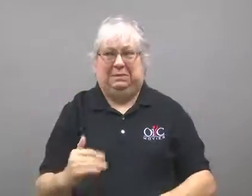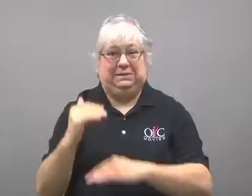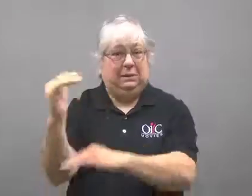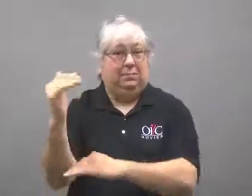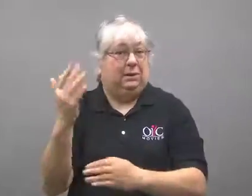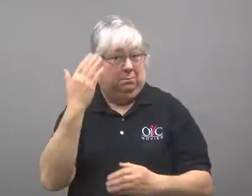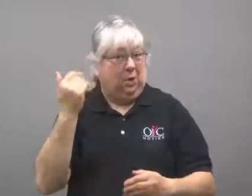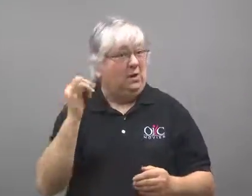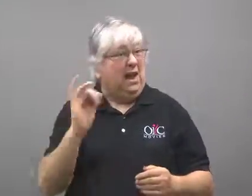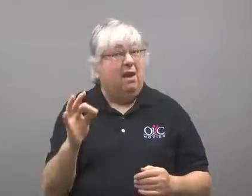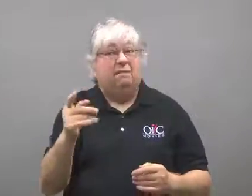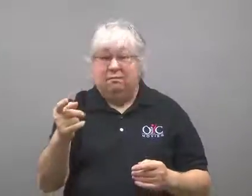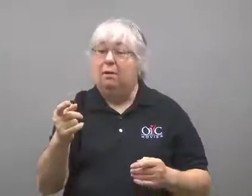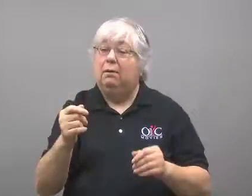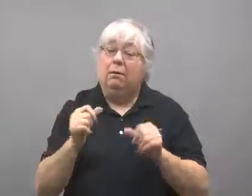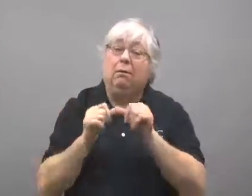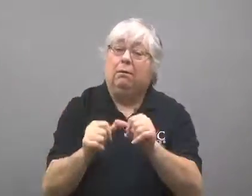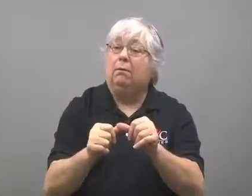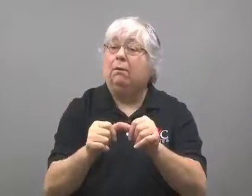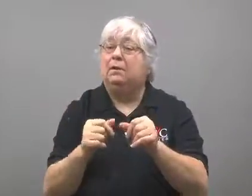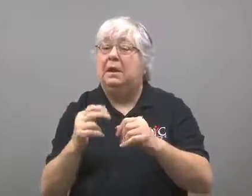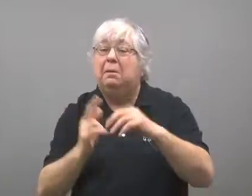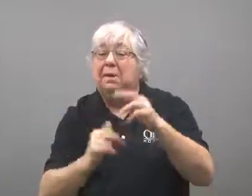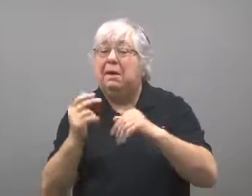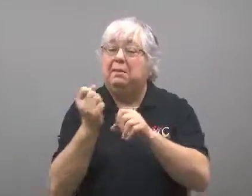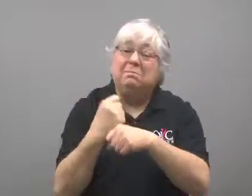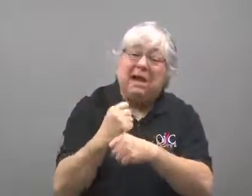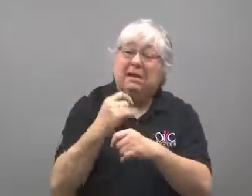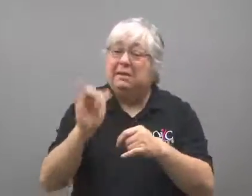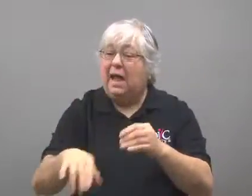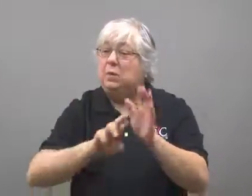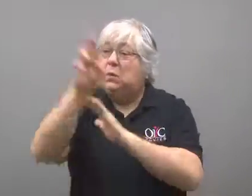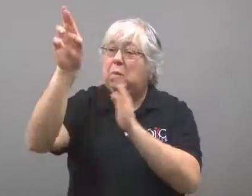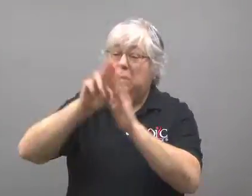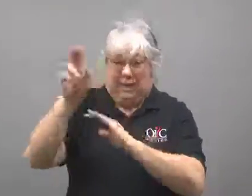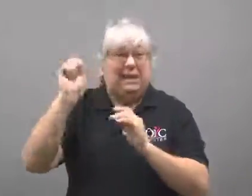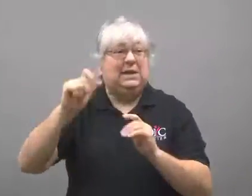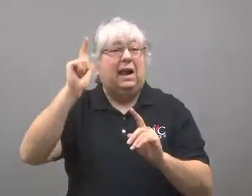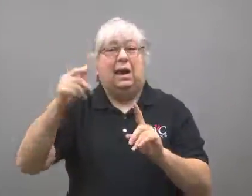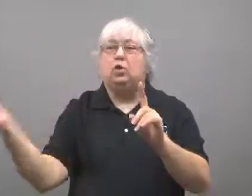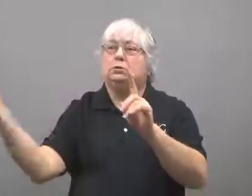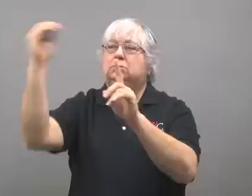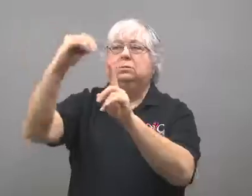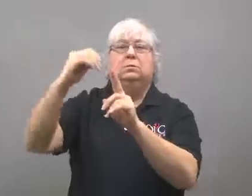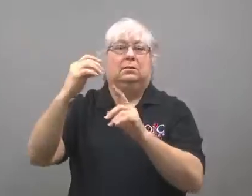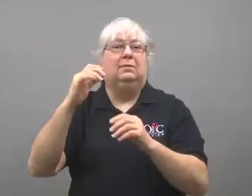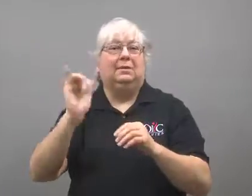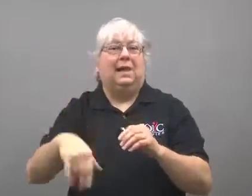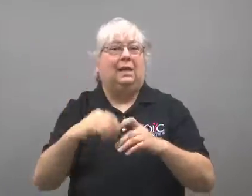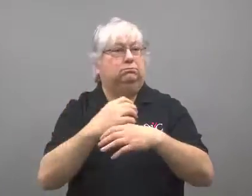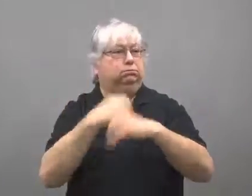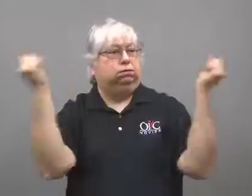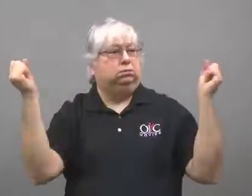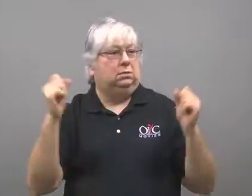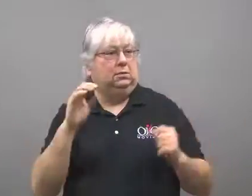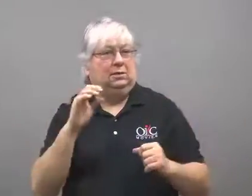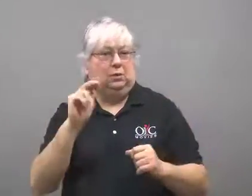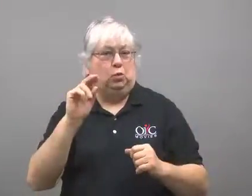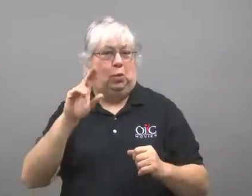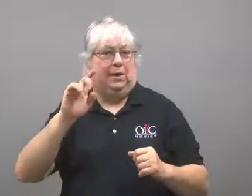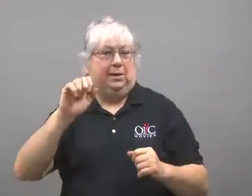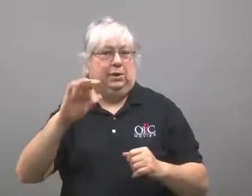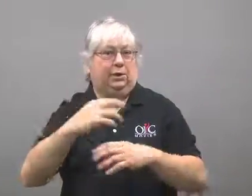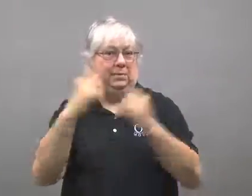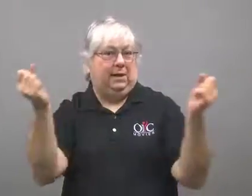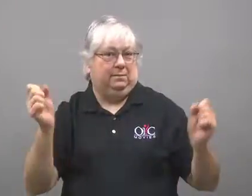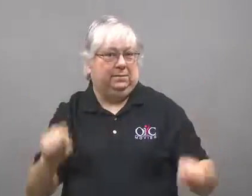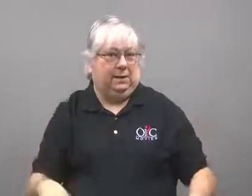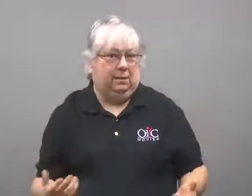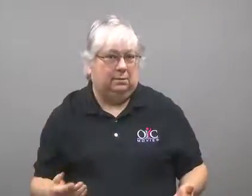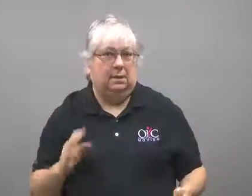They said it should be limited as these missiles could be used to carry nuclear weapons.